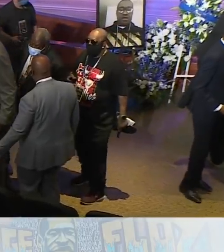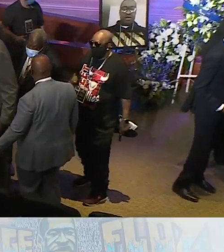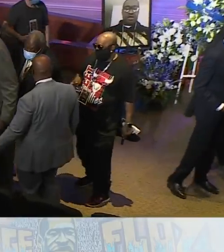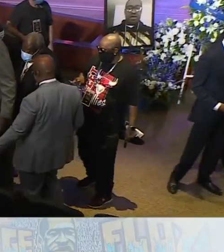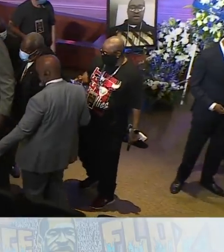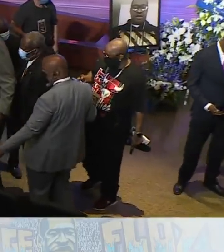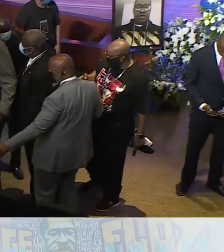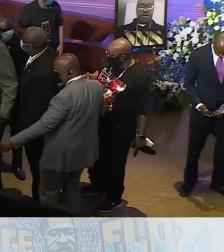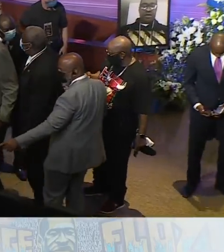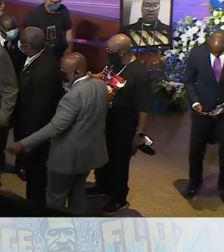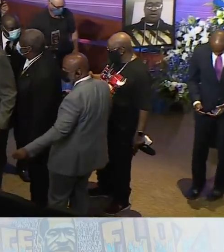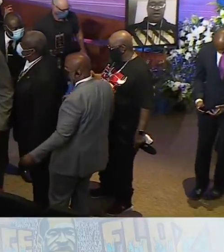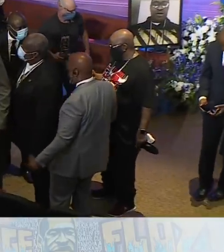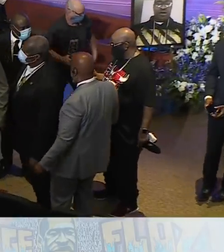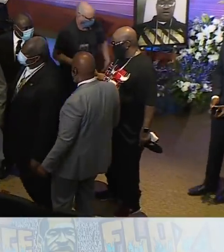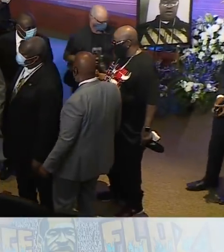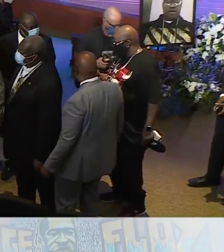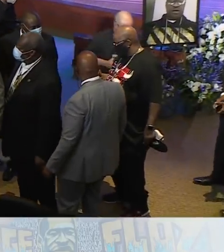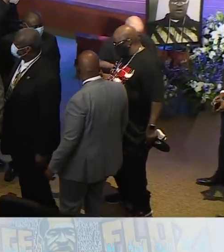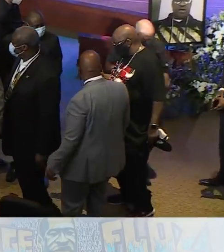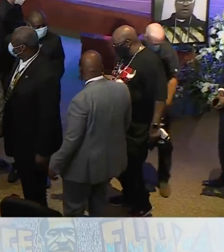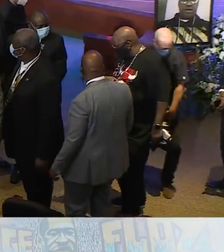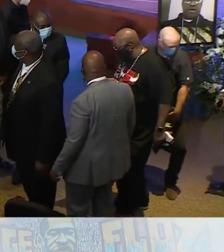THANK YOU. FOR EVERYONE BUT THE FAMILY, CAN YOU PLEASE EXIT THE BUILDING?